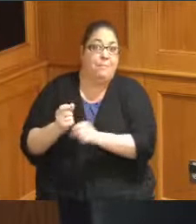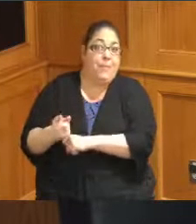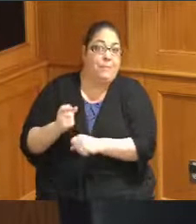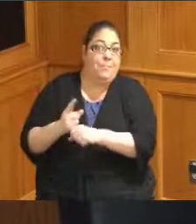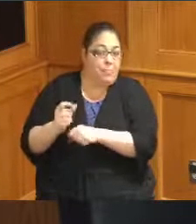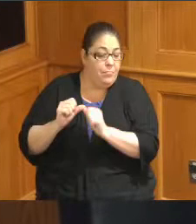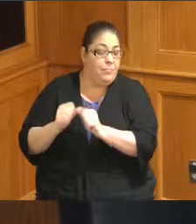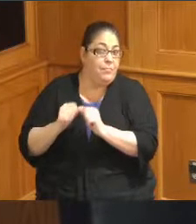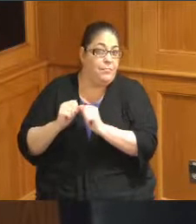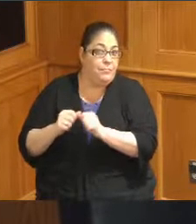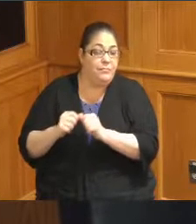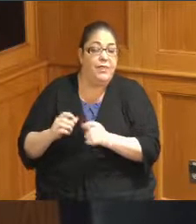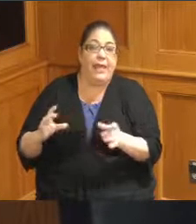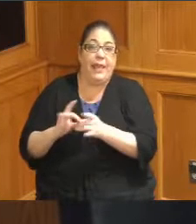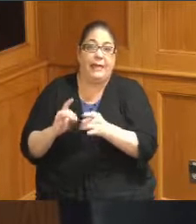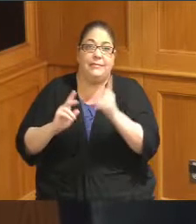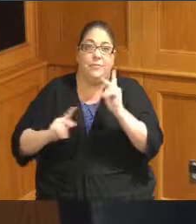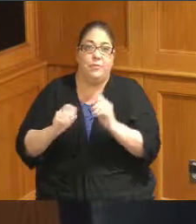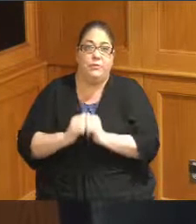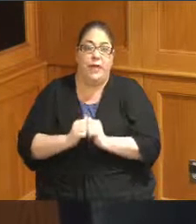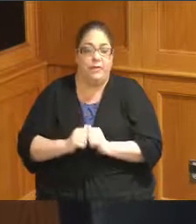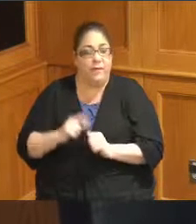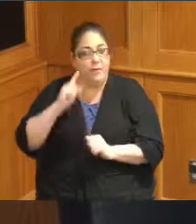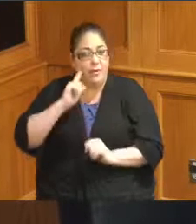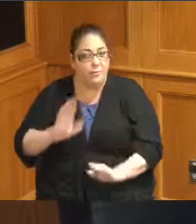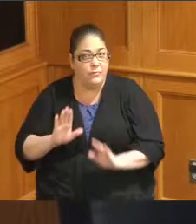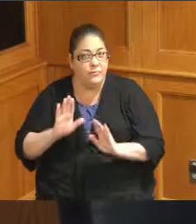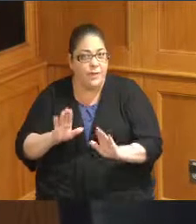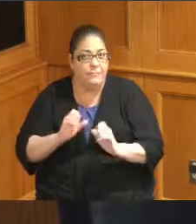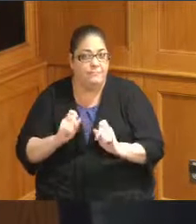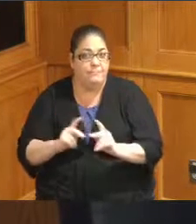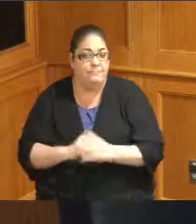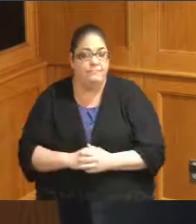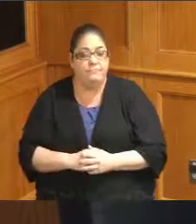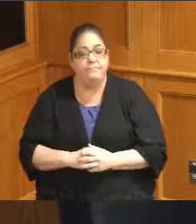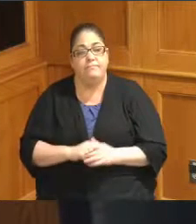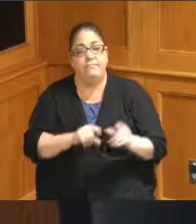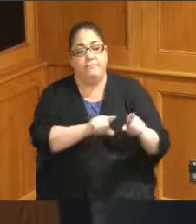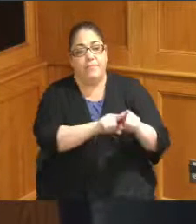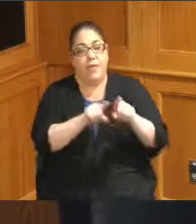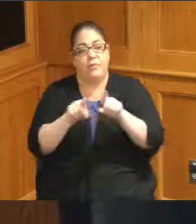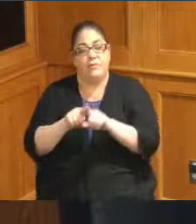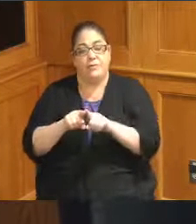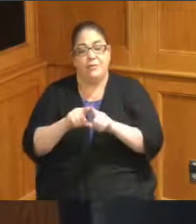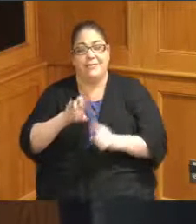moving and grooving and connecting people so I thought that was great also was that the 17th